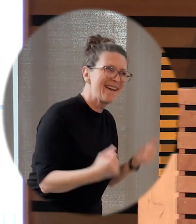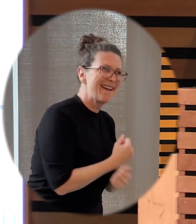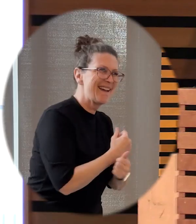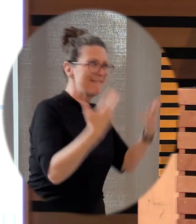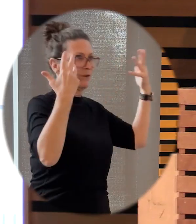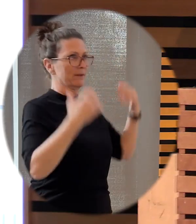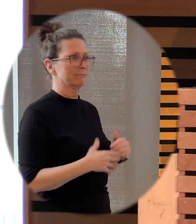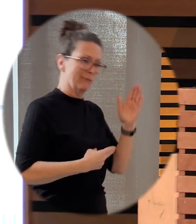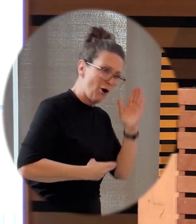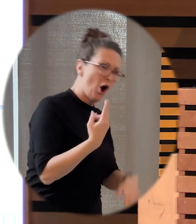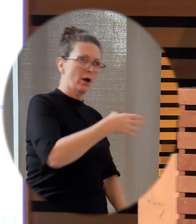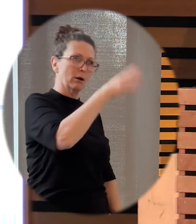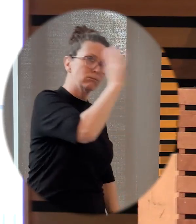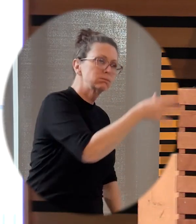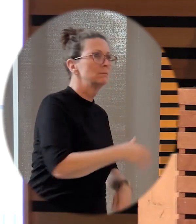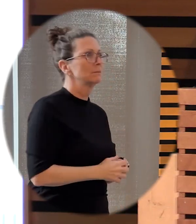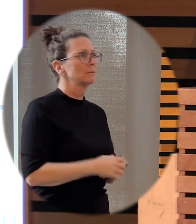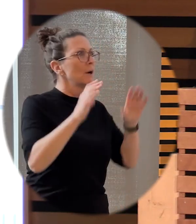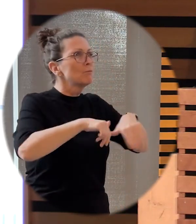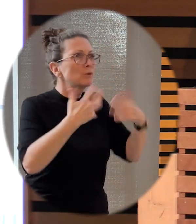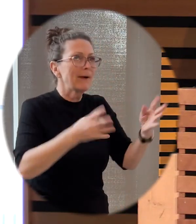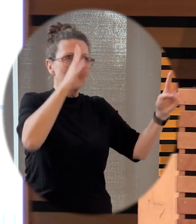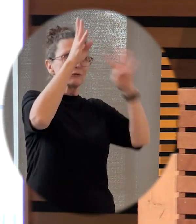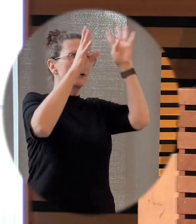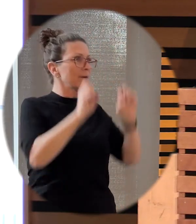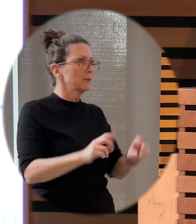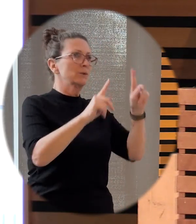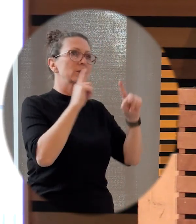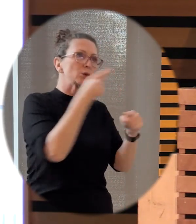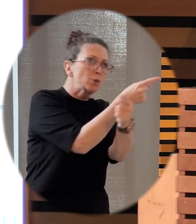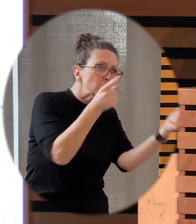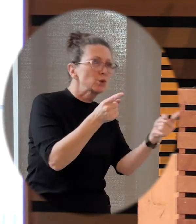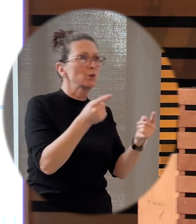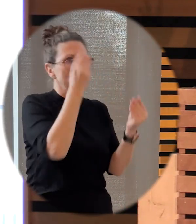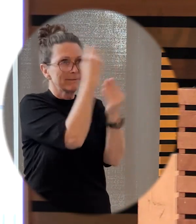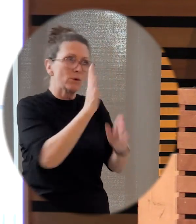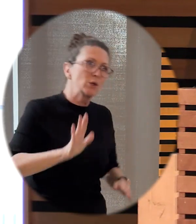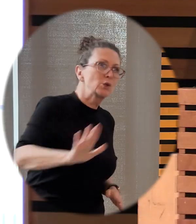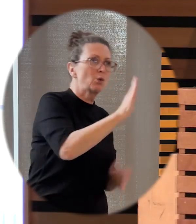to create opportunities for disabled creatives to tell our own stories. Which is why I'm so proud to